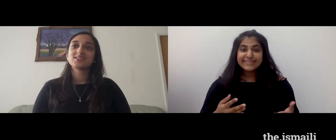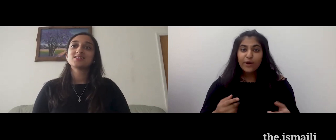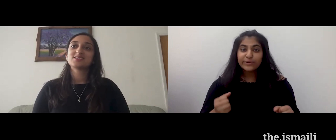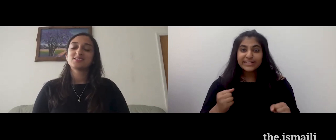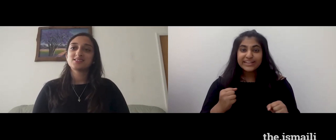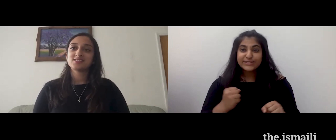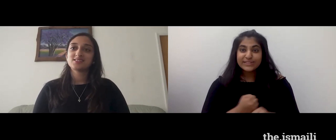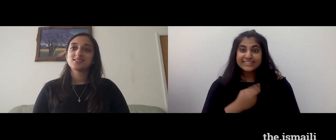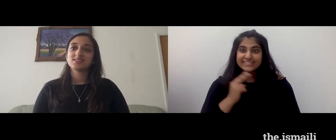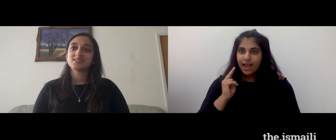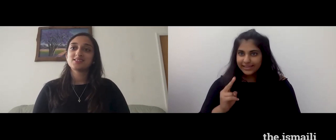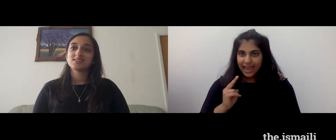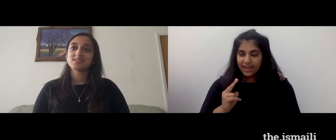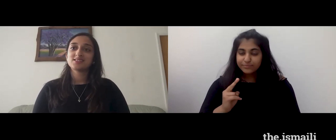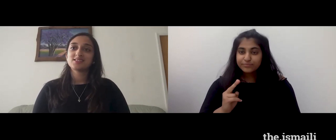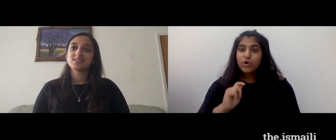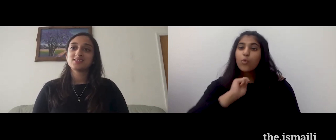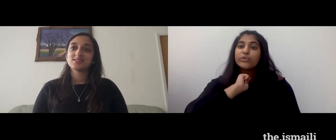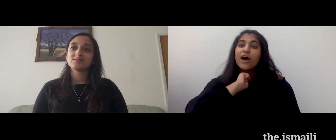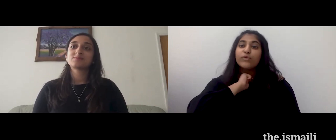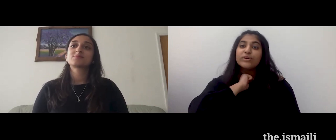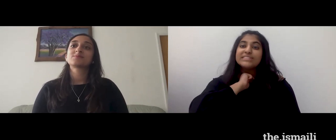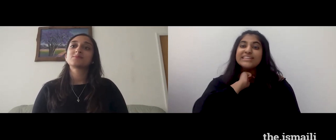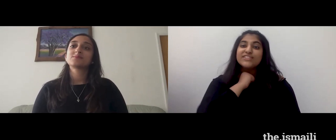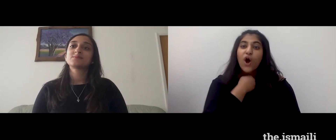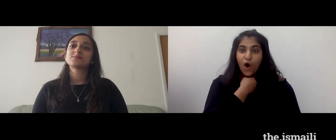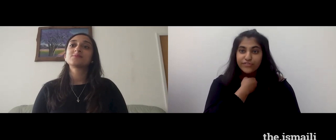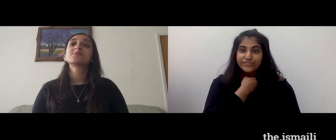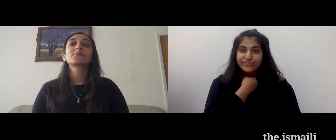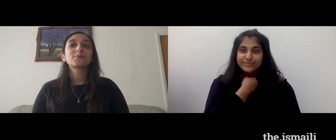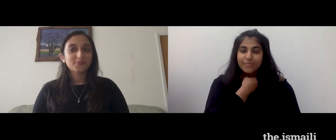Now we're going to do this again with our voices off.